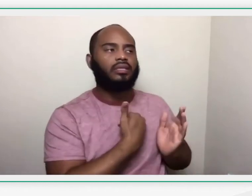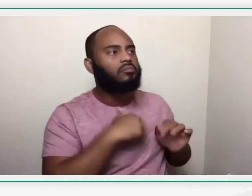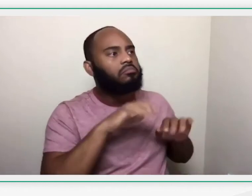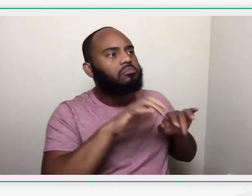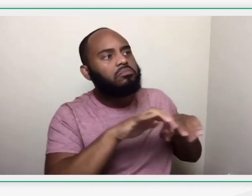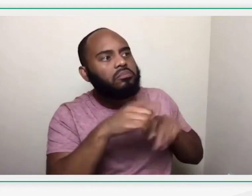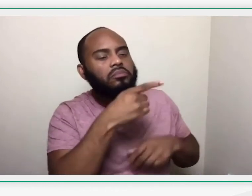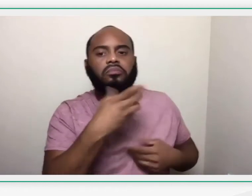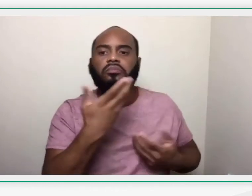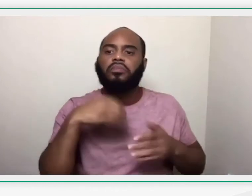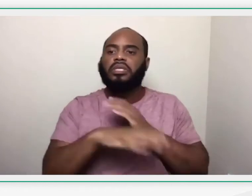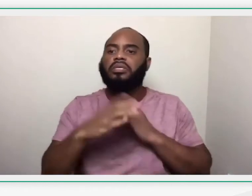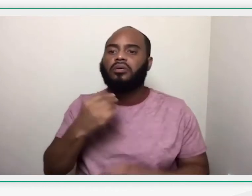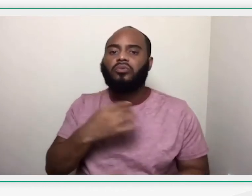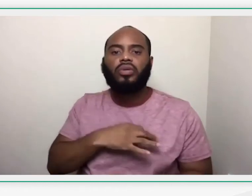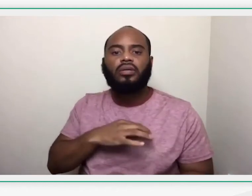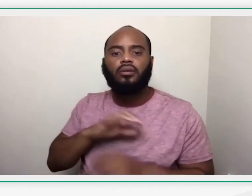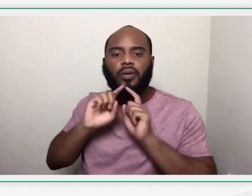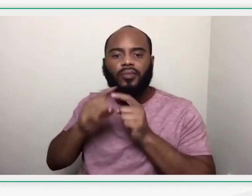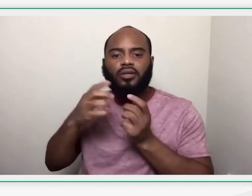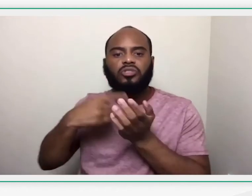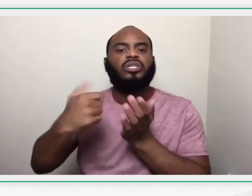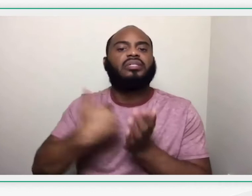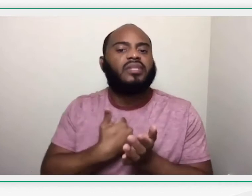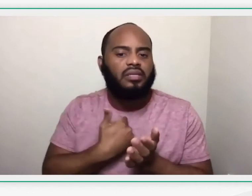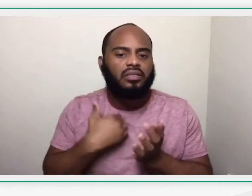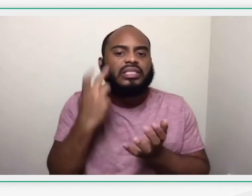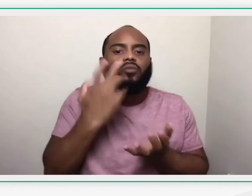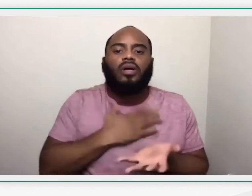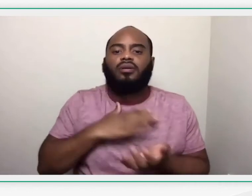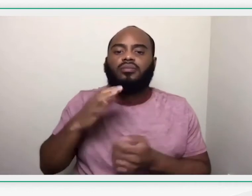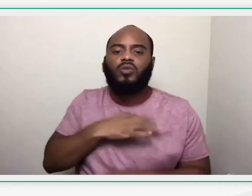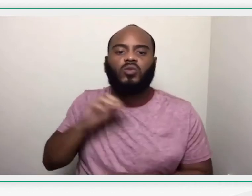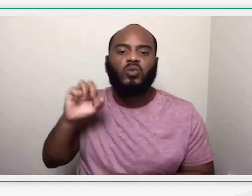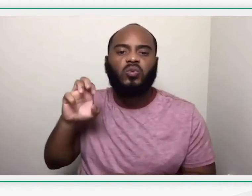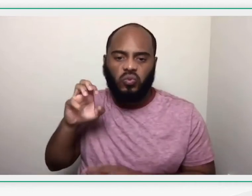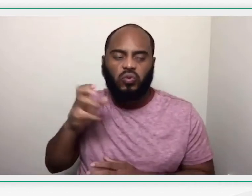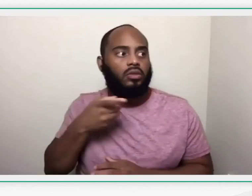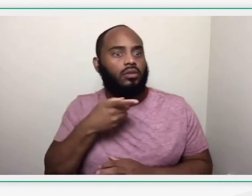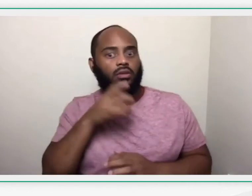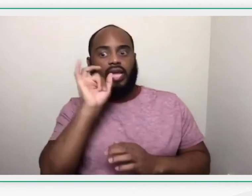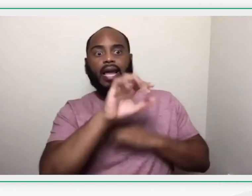would be, for example, if I check my own credit report. I want to just review my credit score and see what that's like.